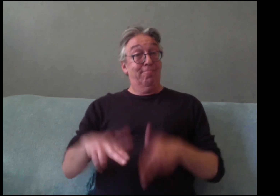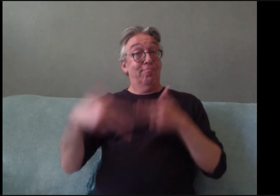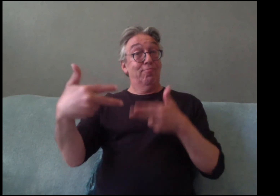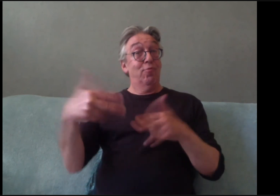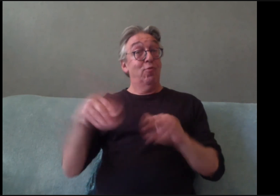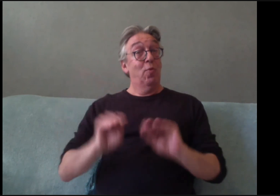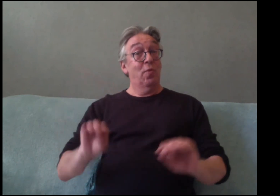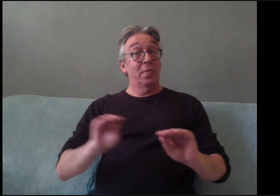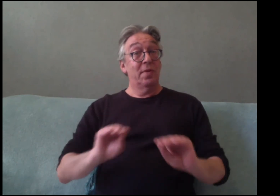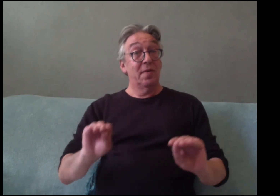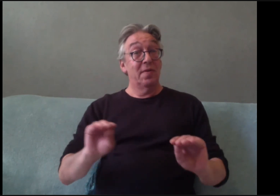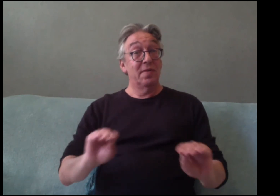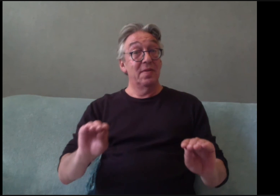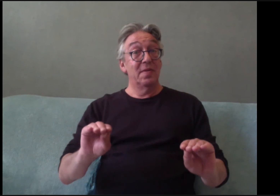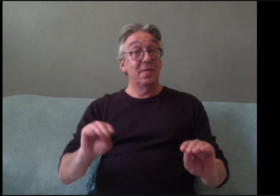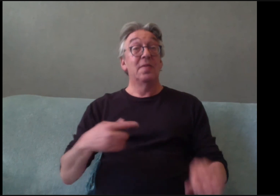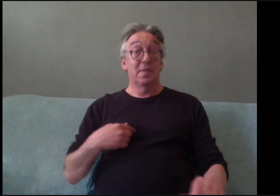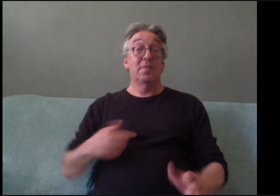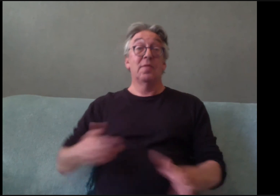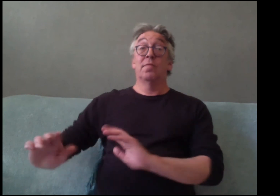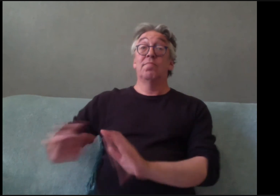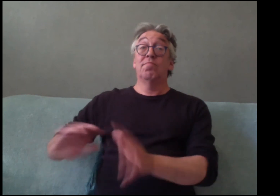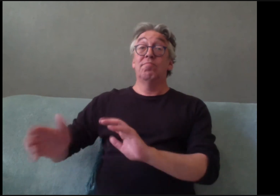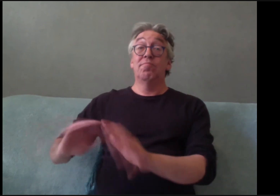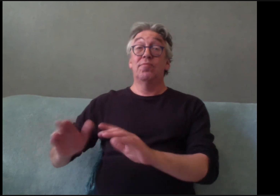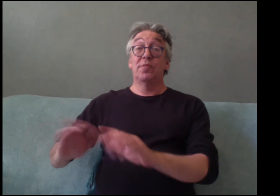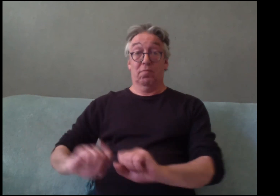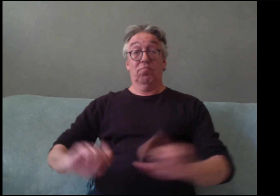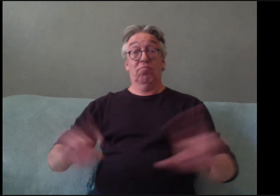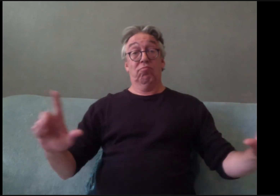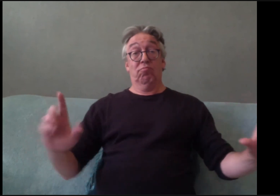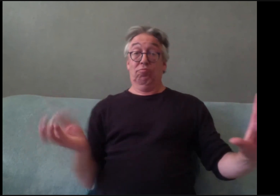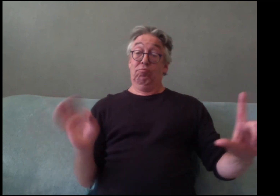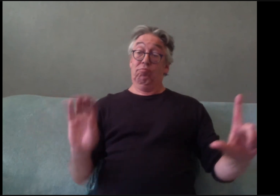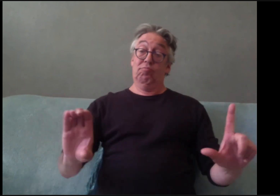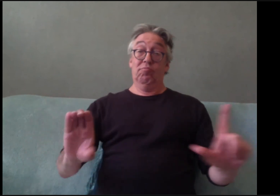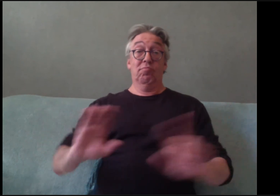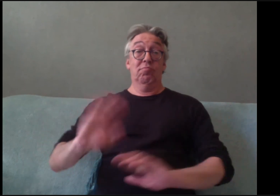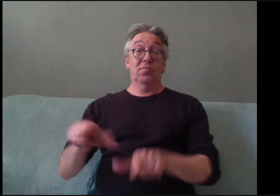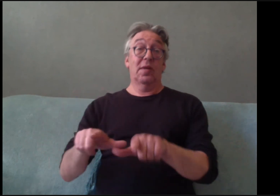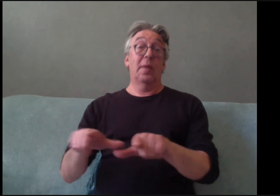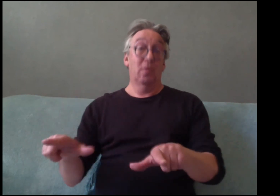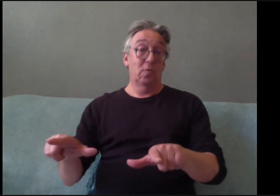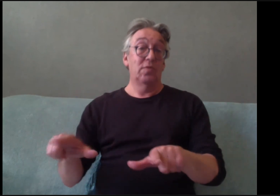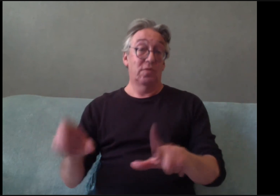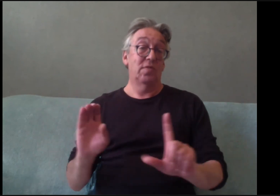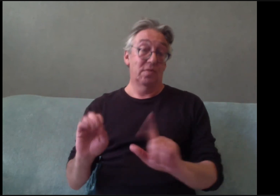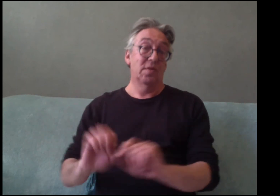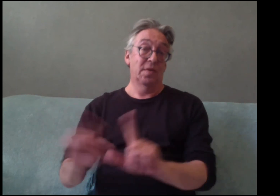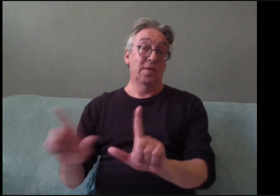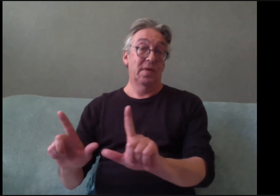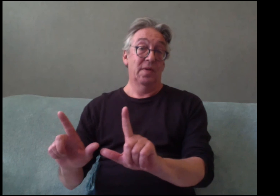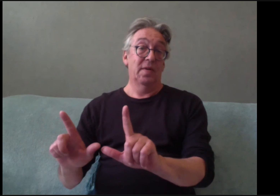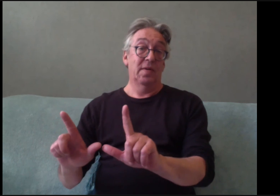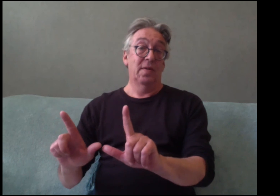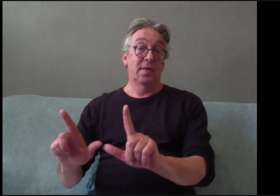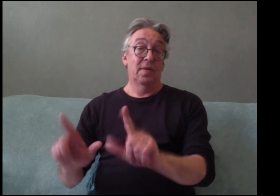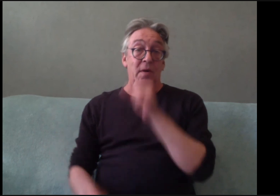...The language, sign language besides the people who are speaking